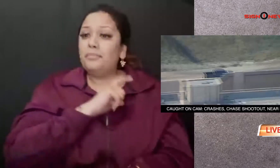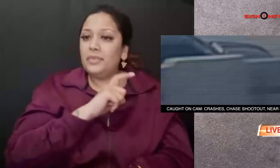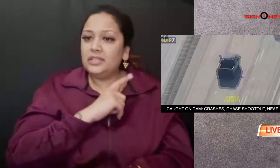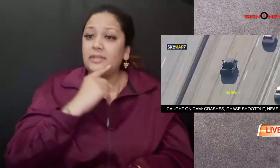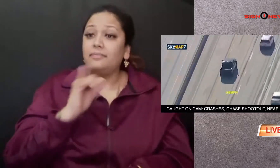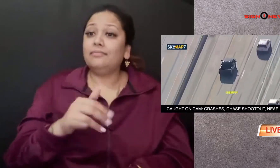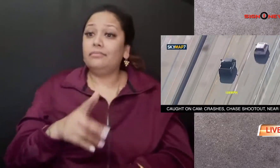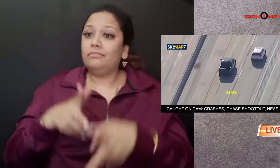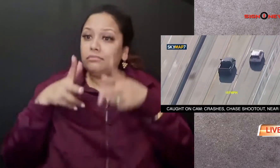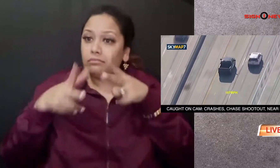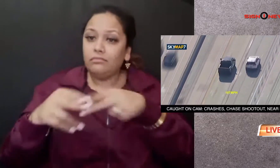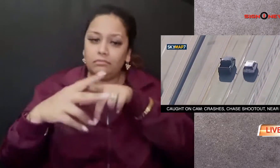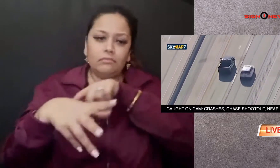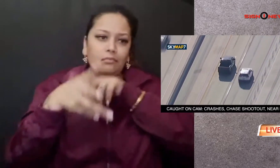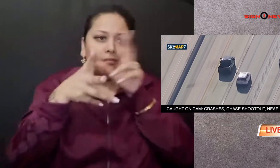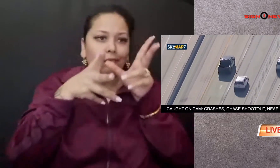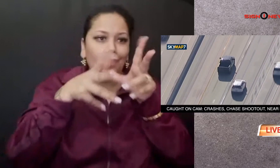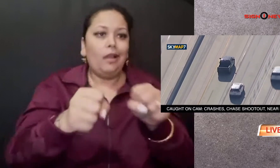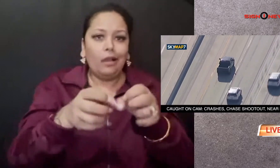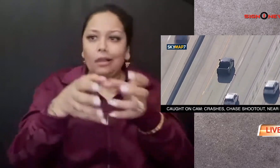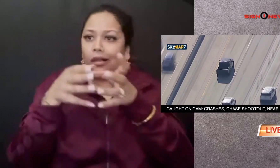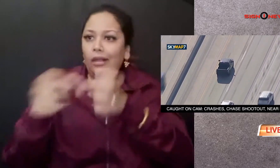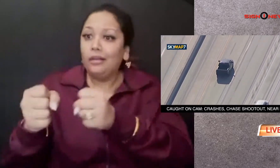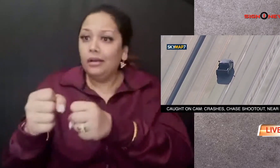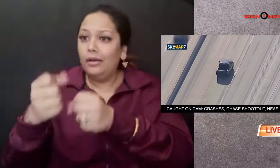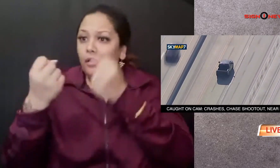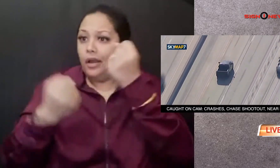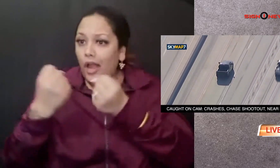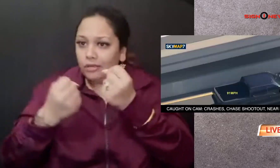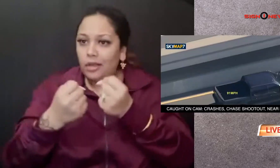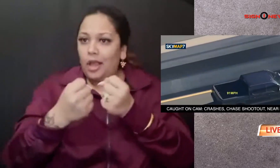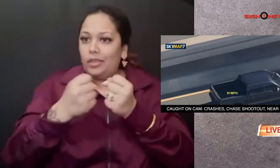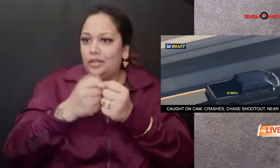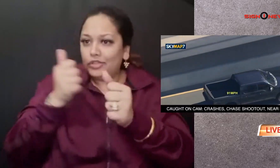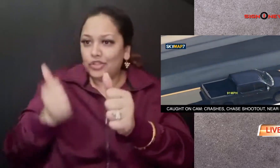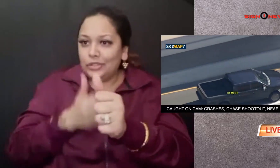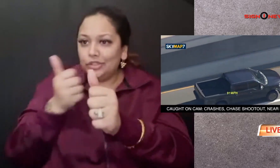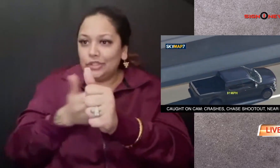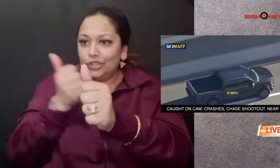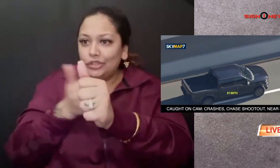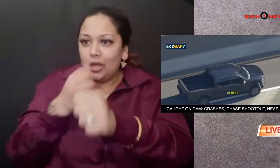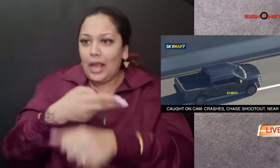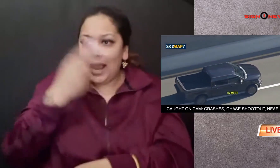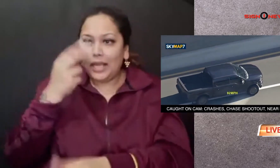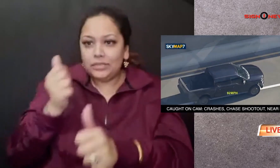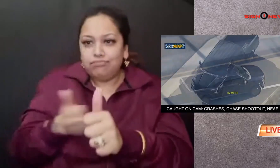Police say a carjacking suspect LED them on a high-speed chase across several counties.